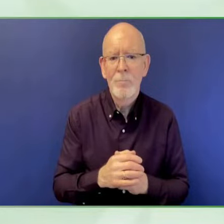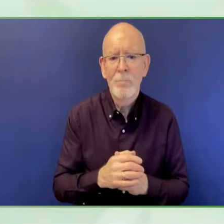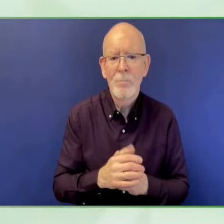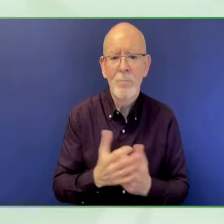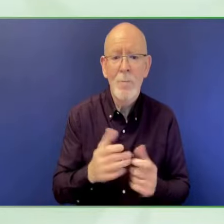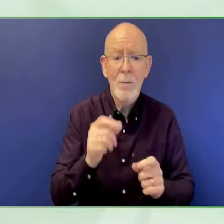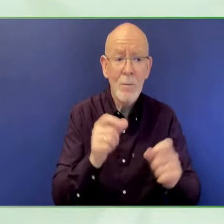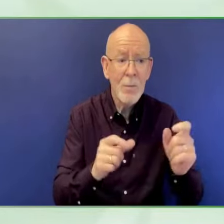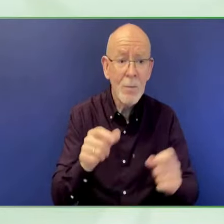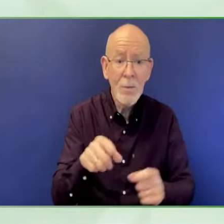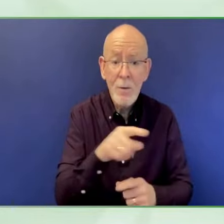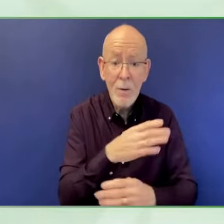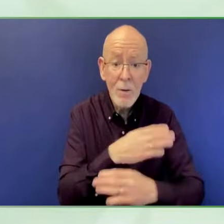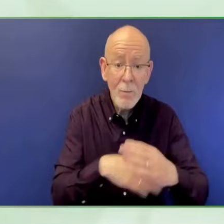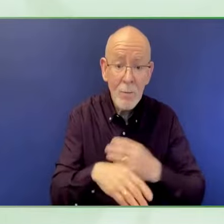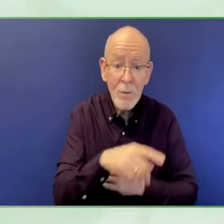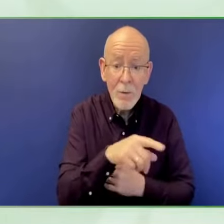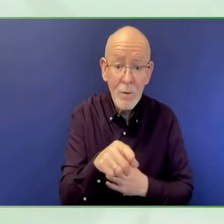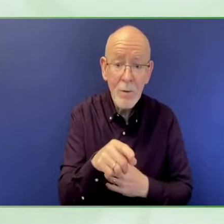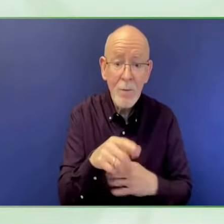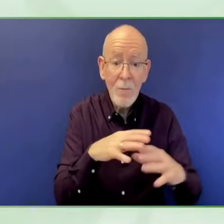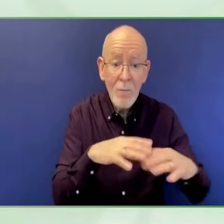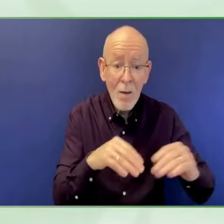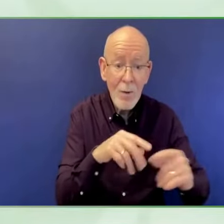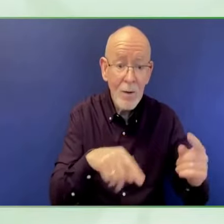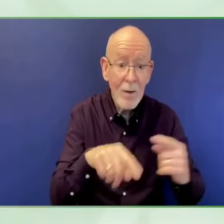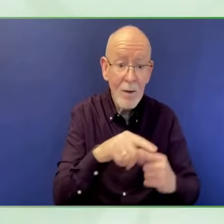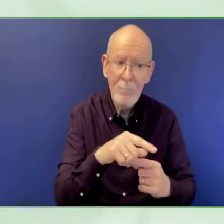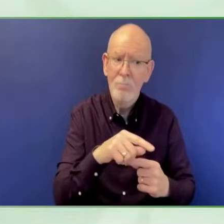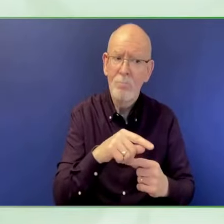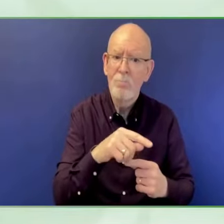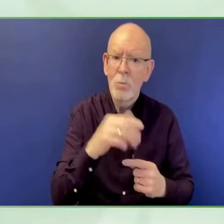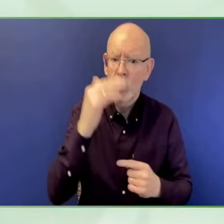and they are empowered enough to do the move.